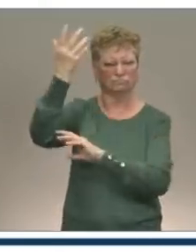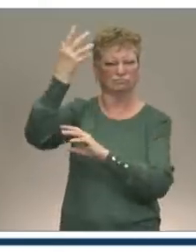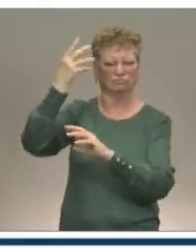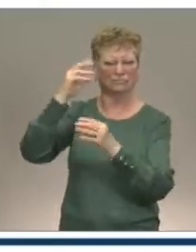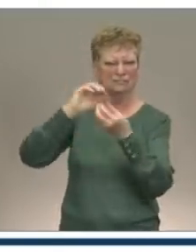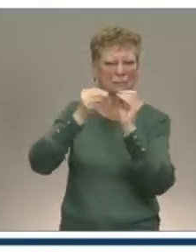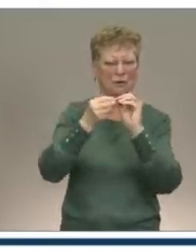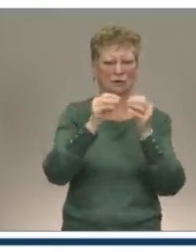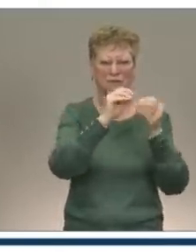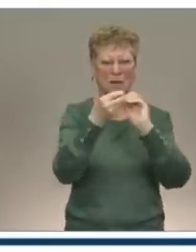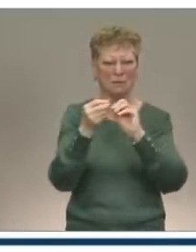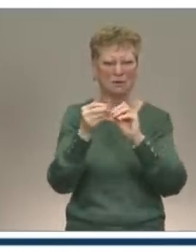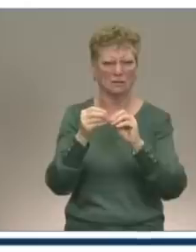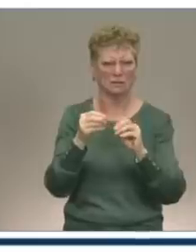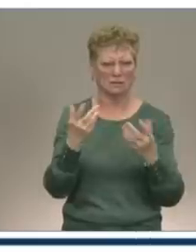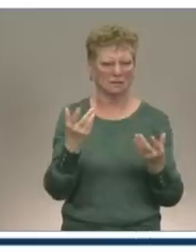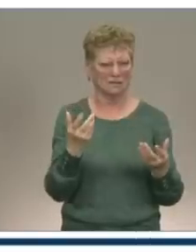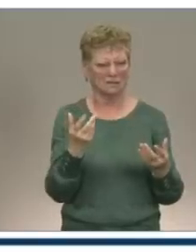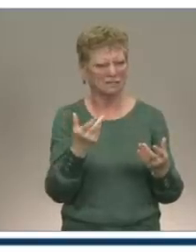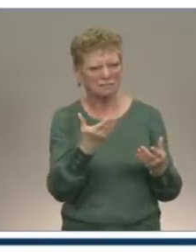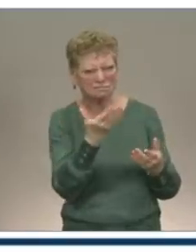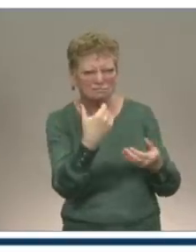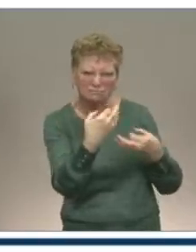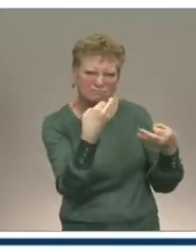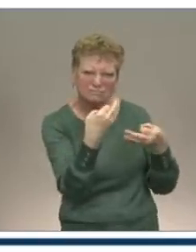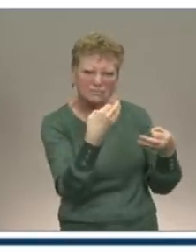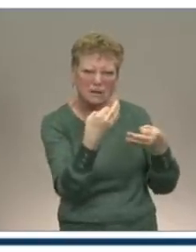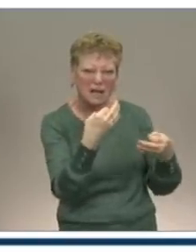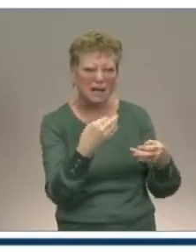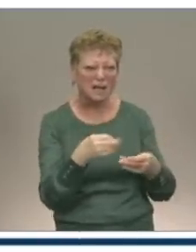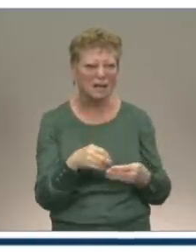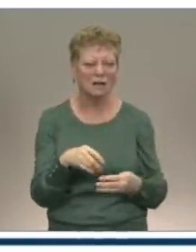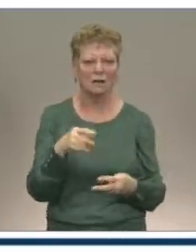obviously a bunch of stuff going on can you just explain that there there's i think there's a 49